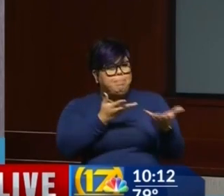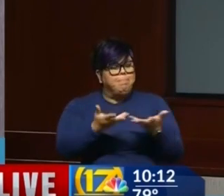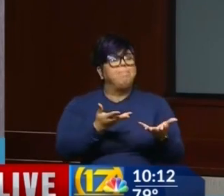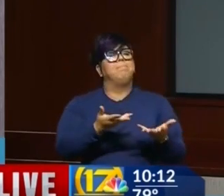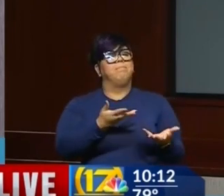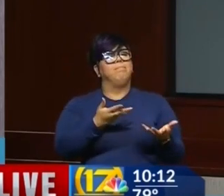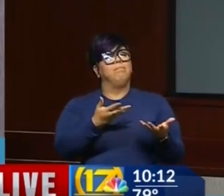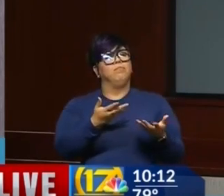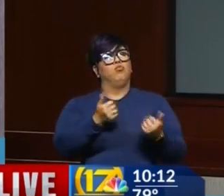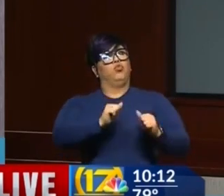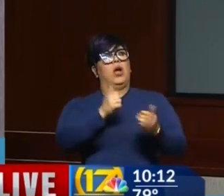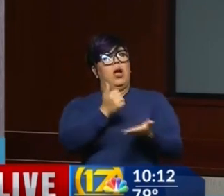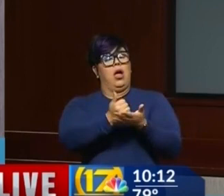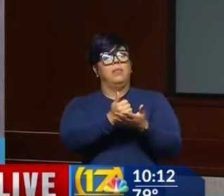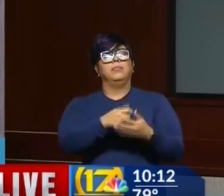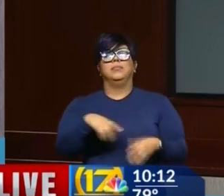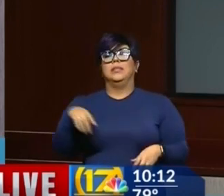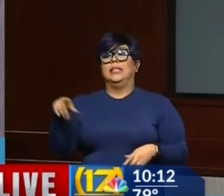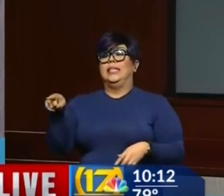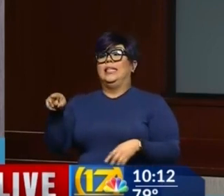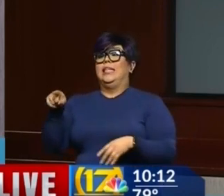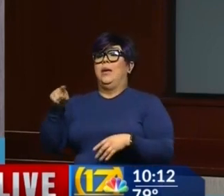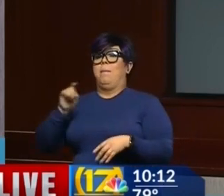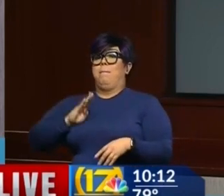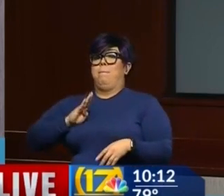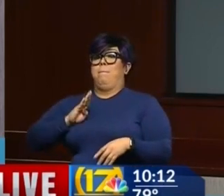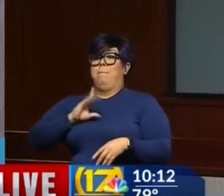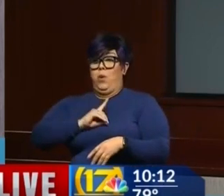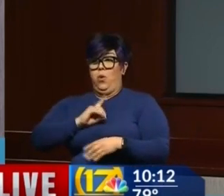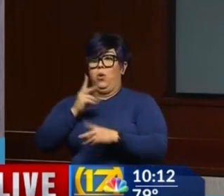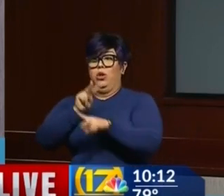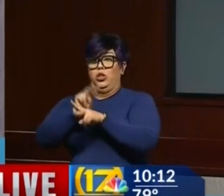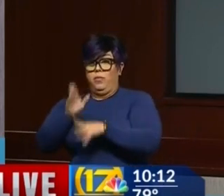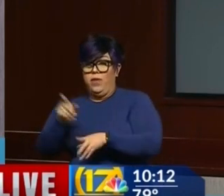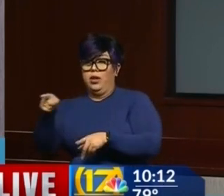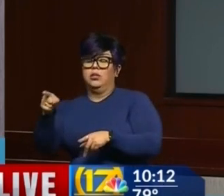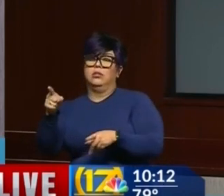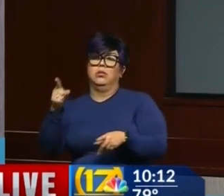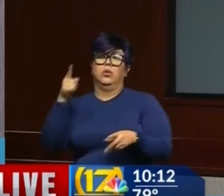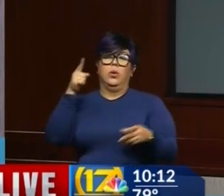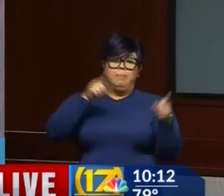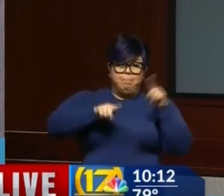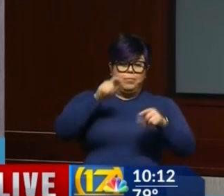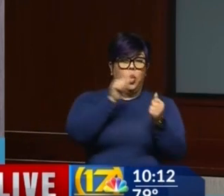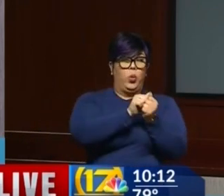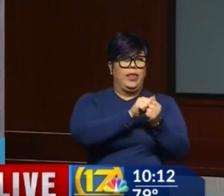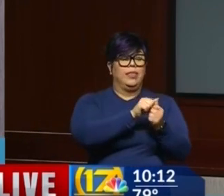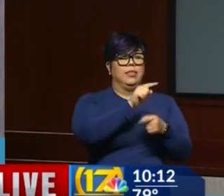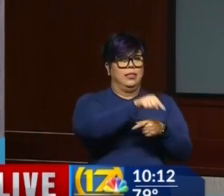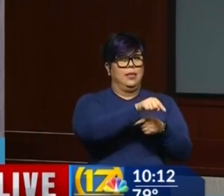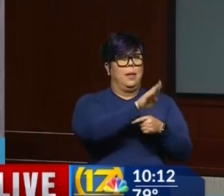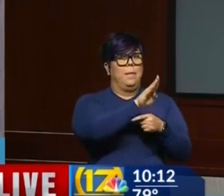OF THEIR ADOPTED COVID-19 RESPONSE FUNDED PLAN. TODAY I'M PLEASED TO ANNOUNCE